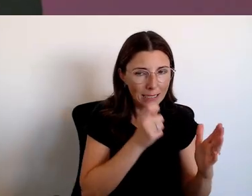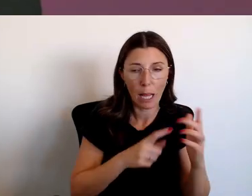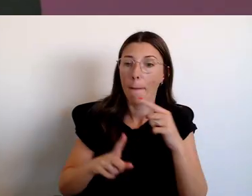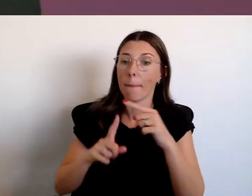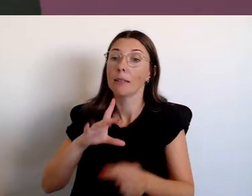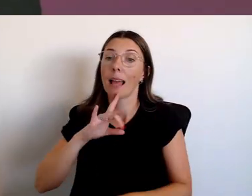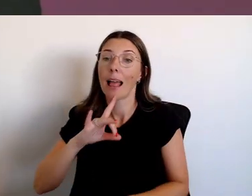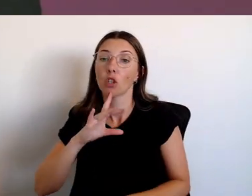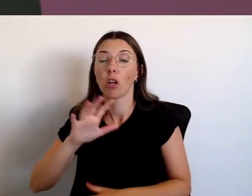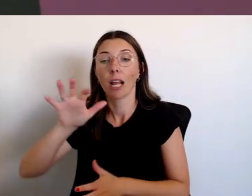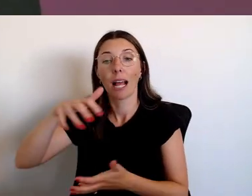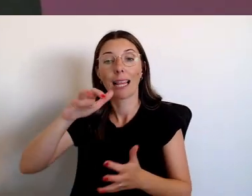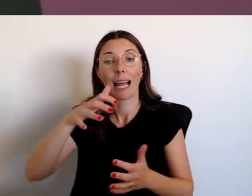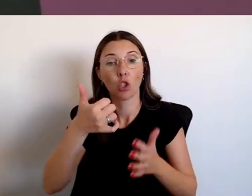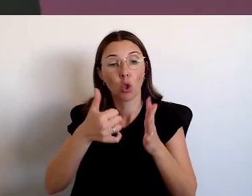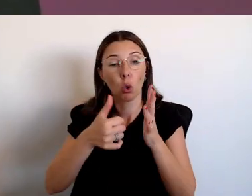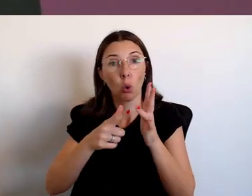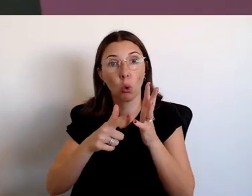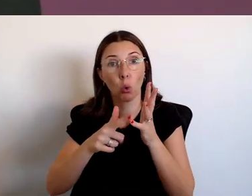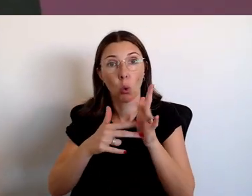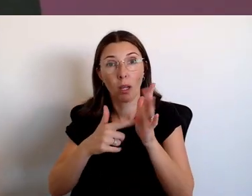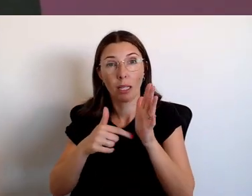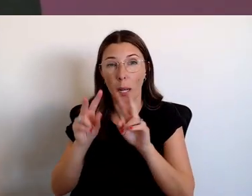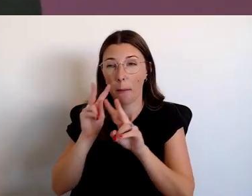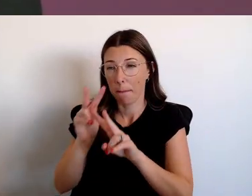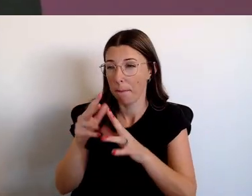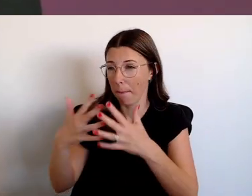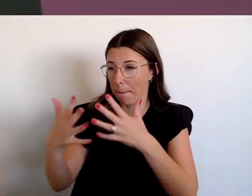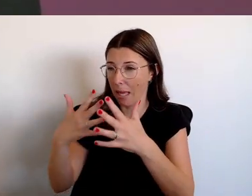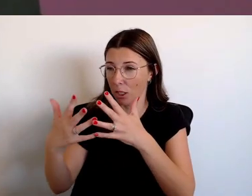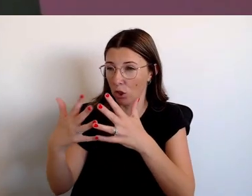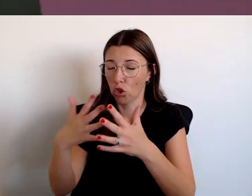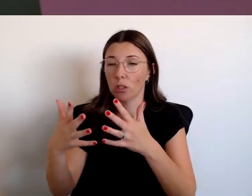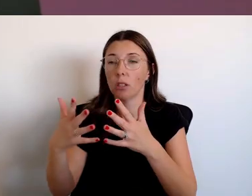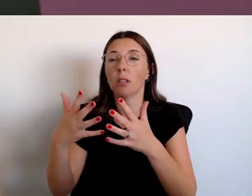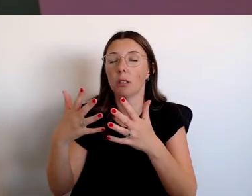Collection Unit, which collects and monitors lawfully intercepted information.